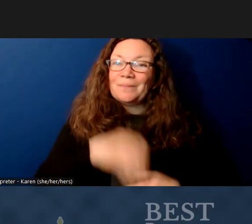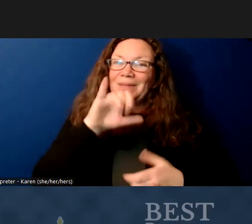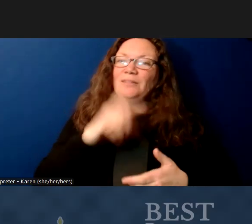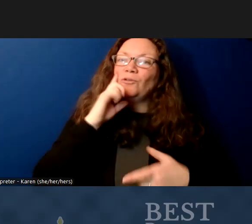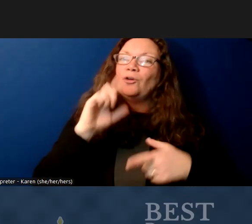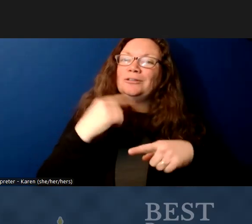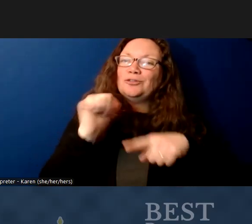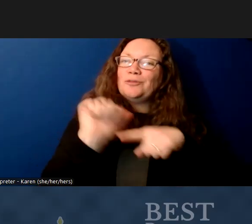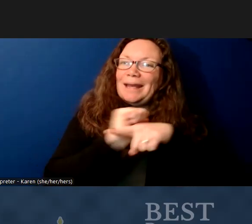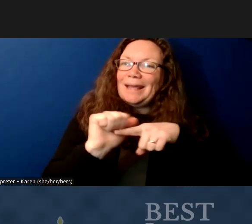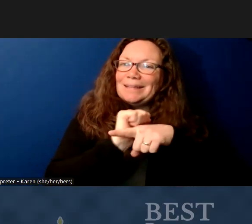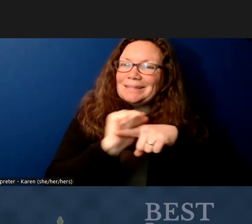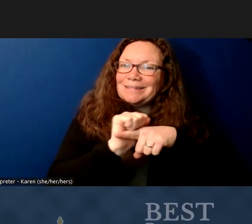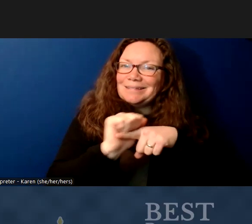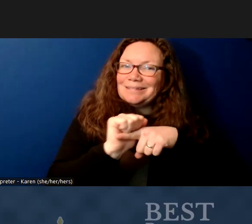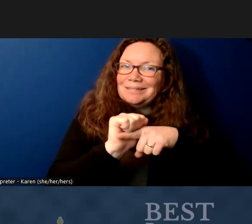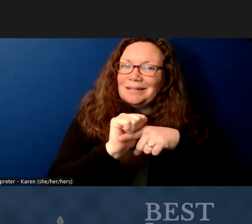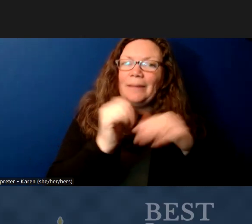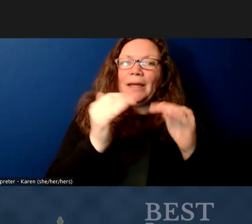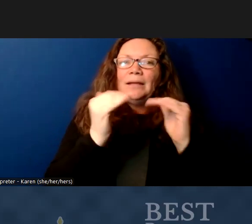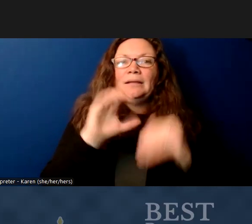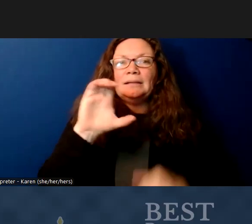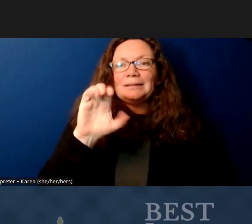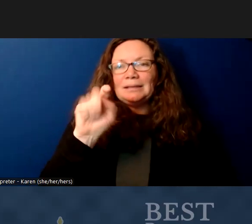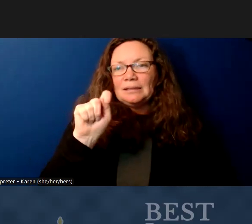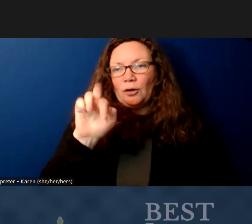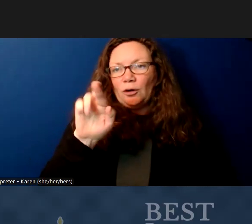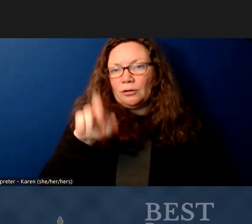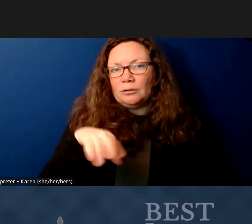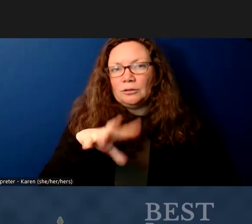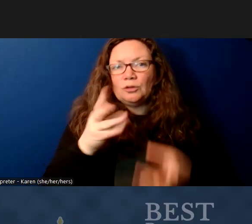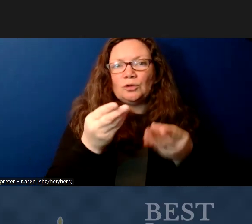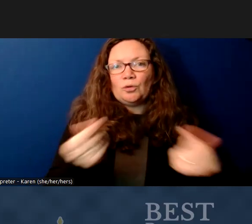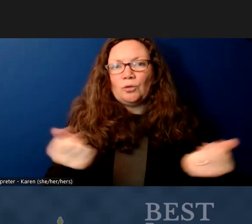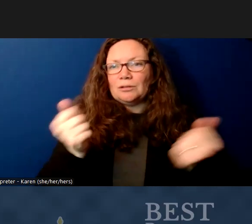Finally, the CTR solution help this. This is to enter any ticket related to the mosaic transformation.